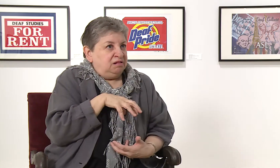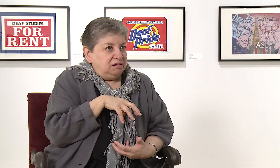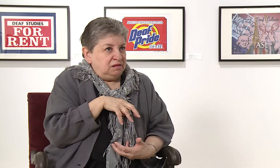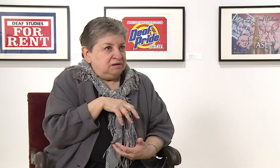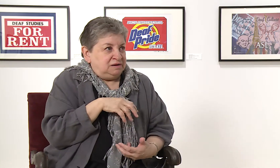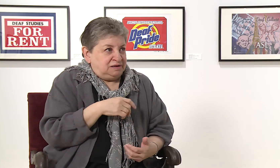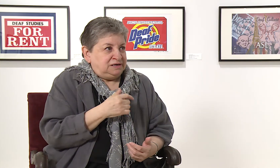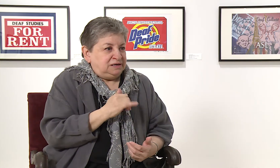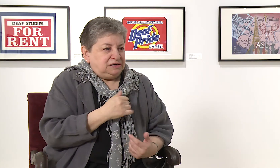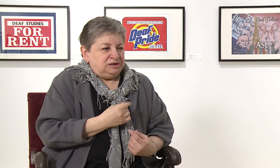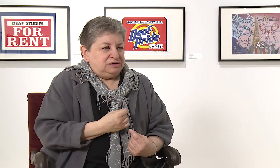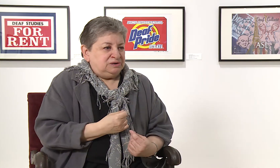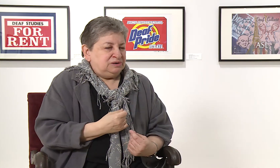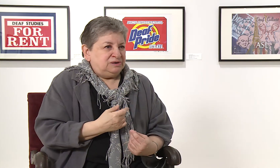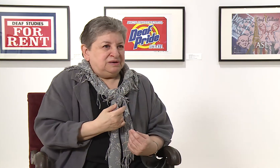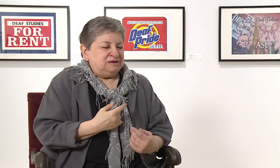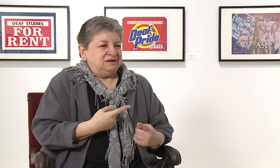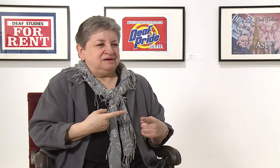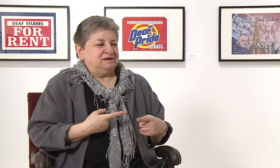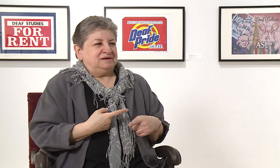It was truly a turning point.